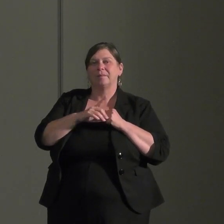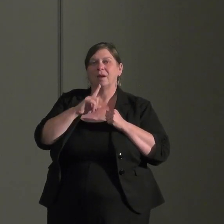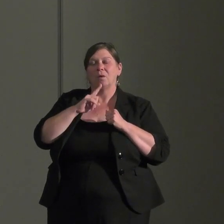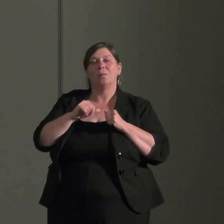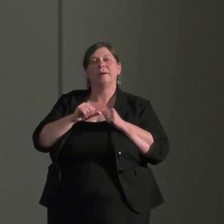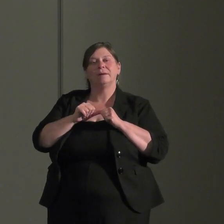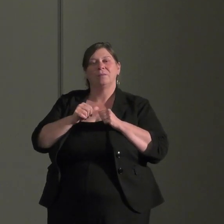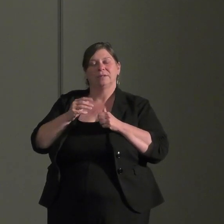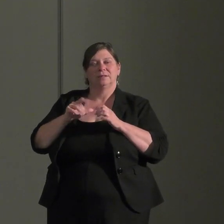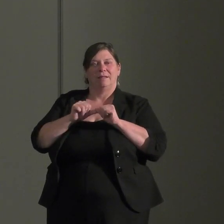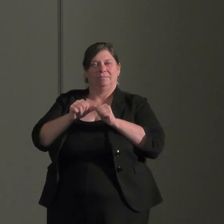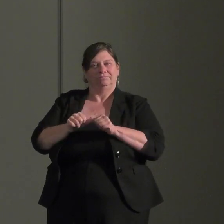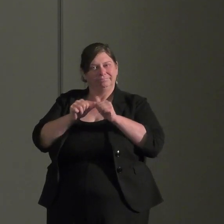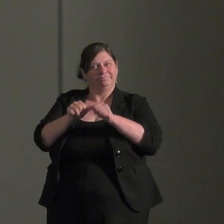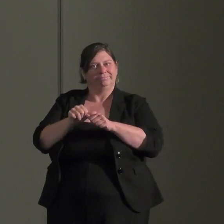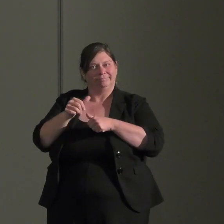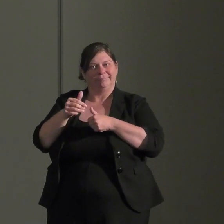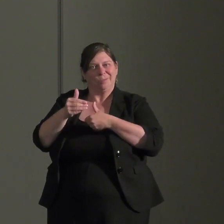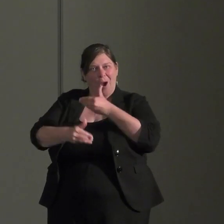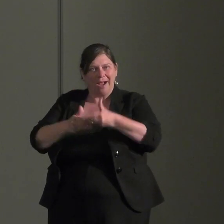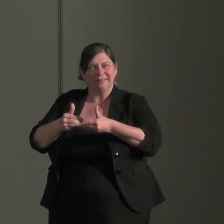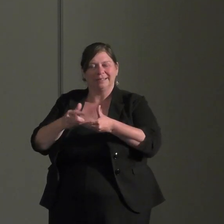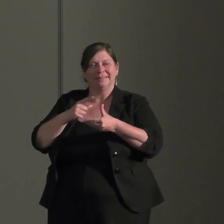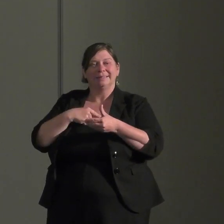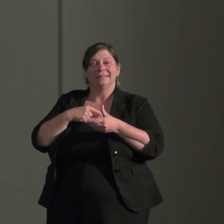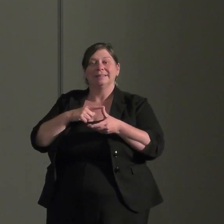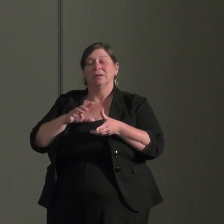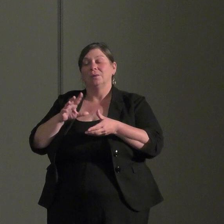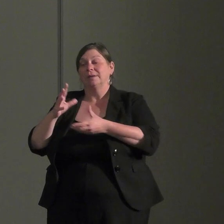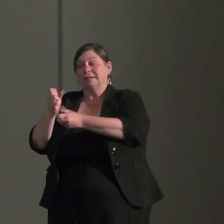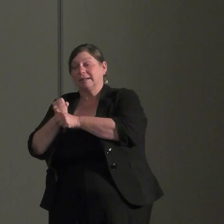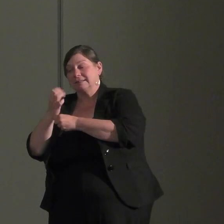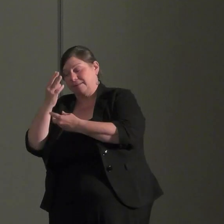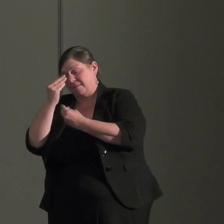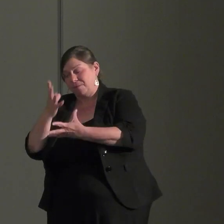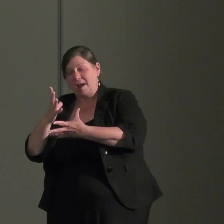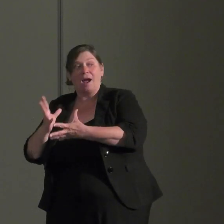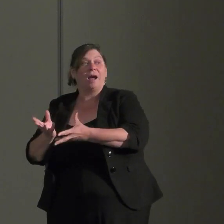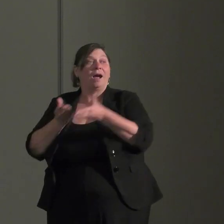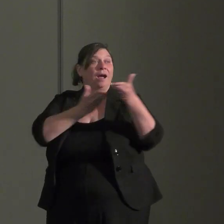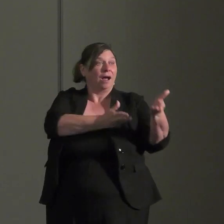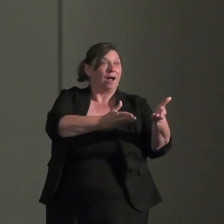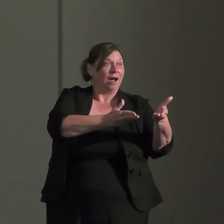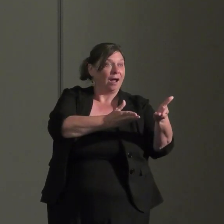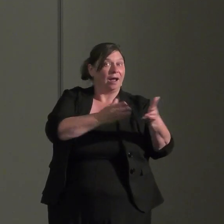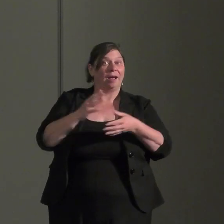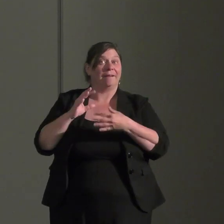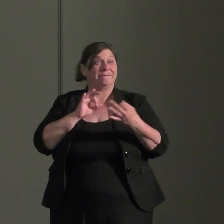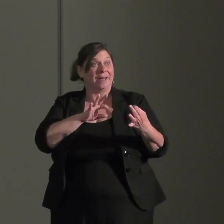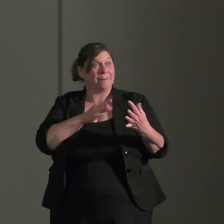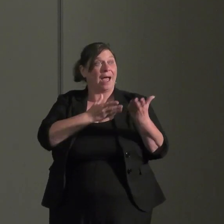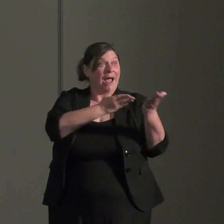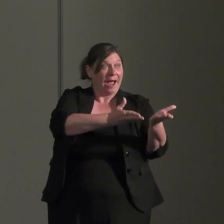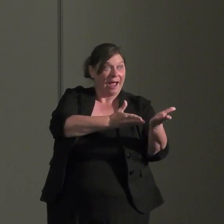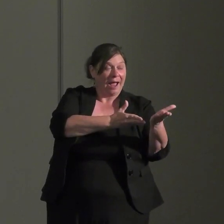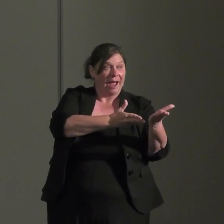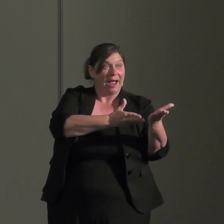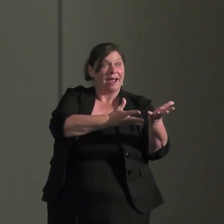process going with them they took the feedback from the user needs discovery interviews and